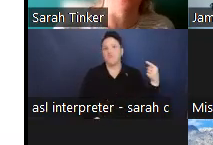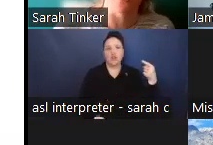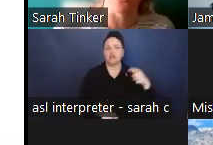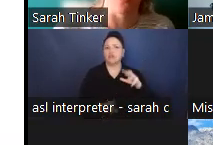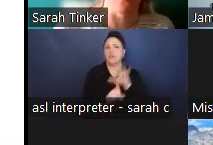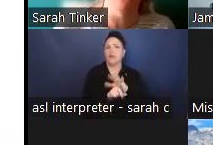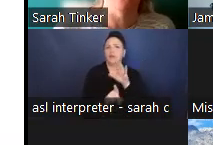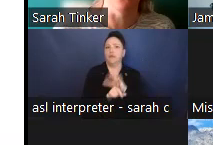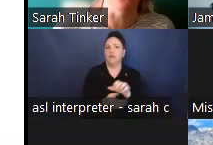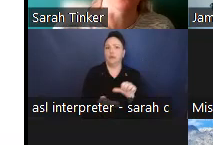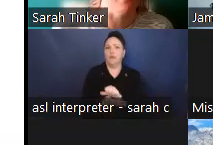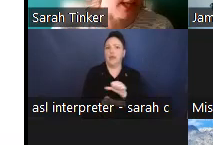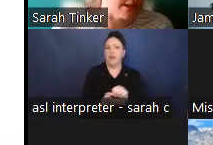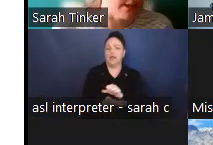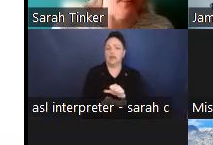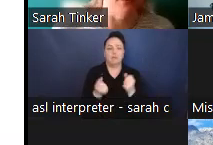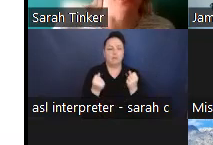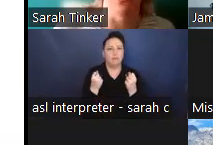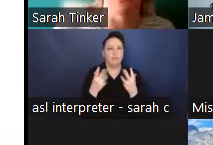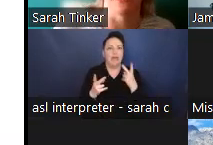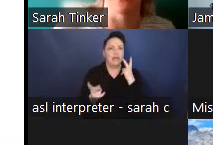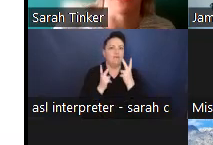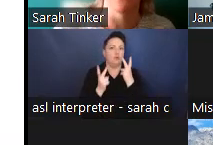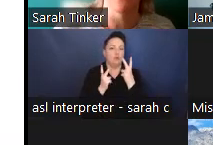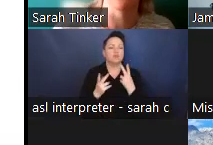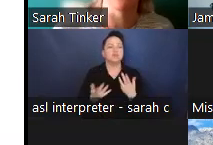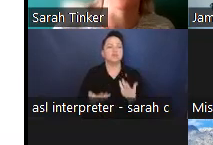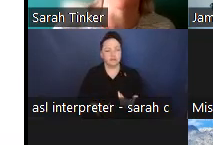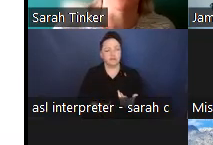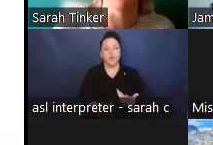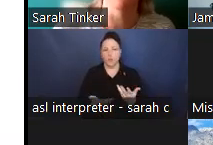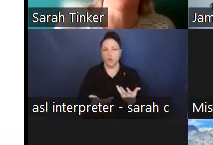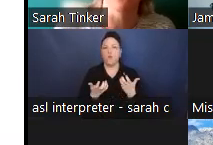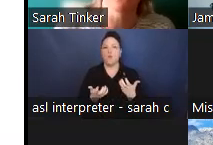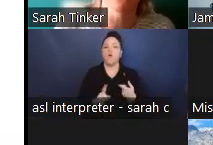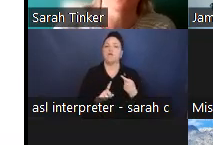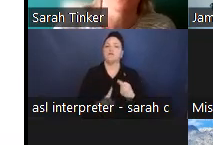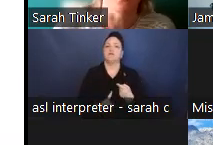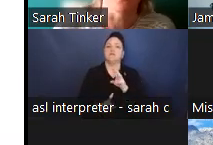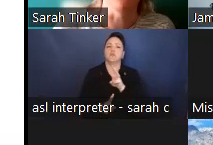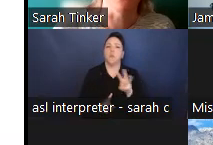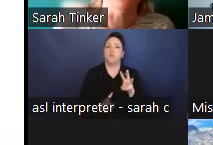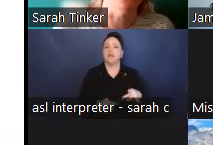to log into one all of those things so we want to make that as easy as possible for folks and it is